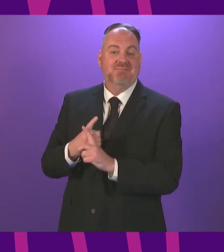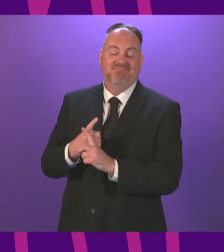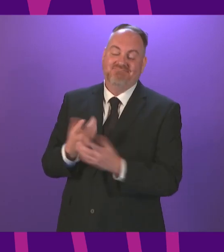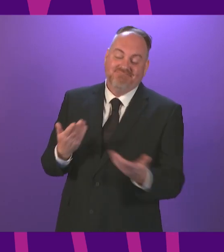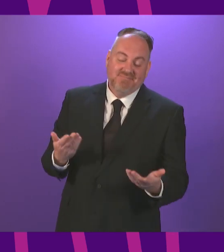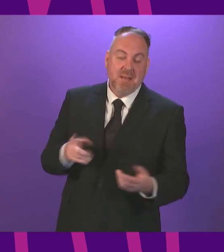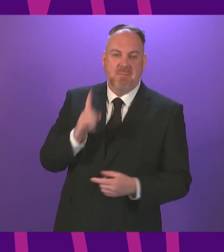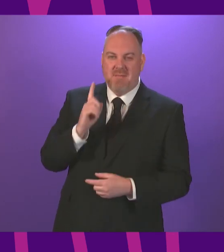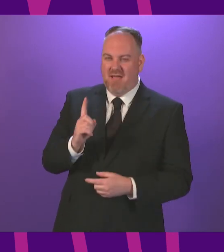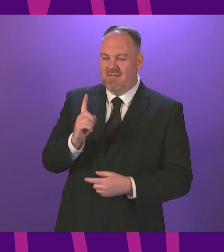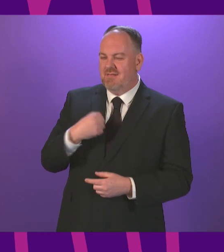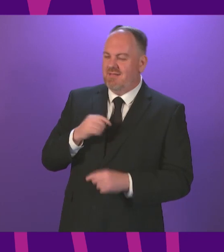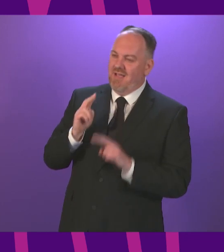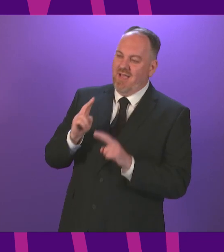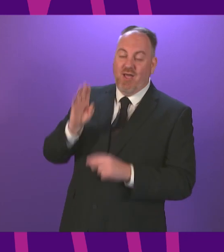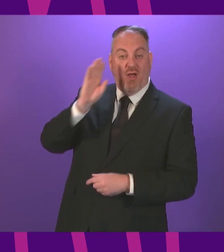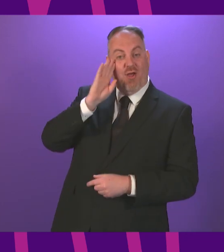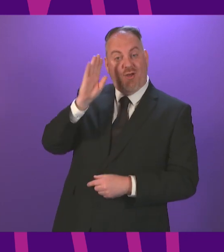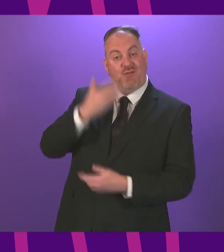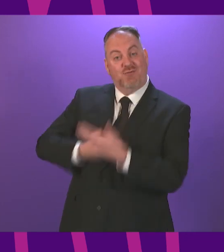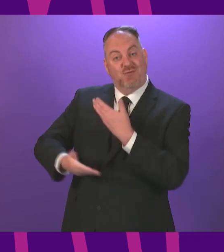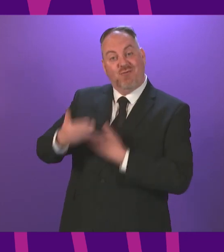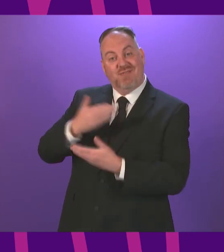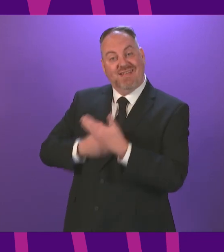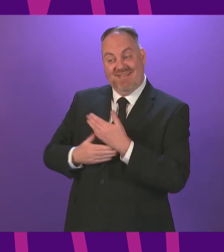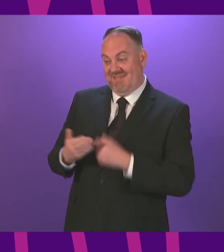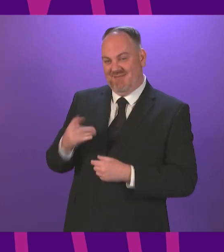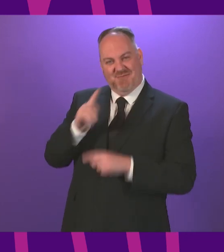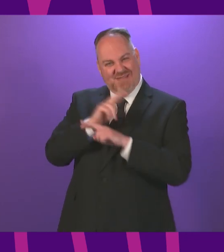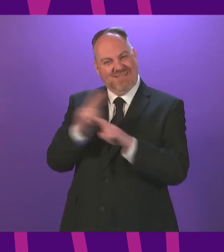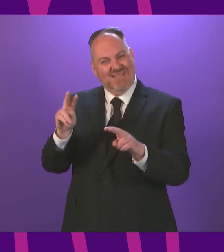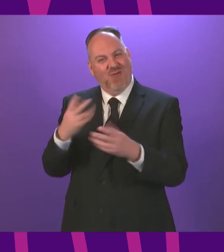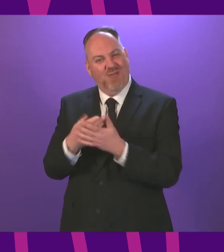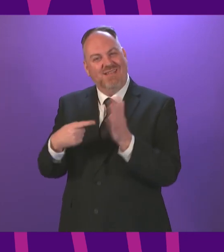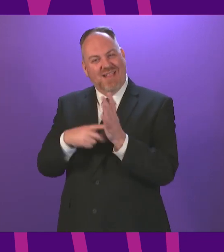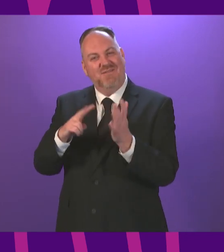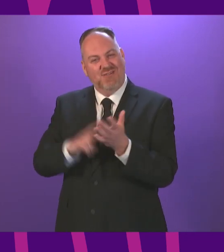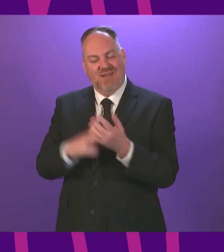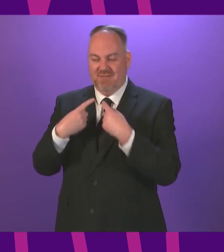struck by a personal anecdote that some may have heard in recent days on television or radio. It